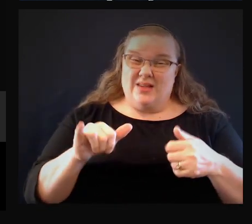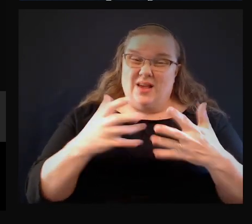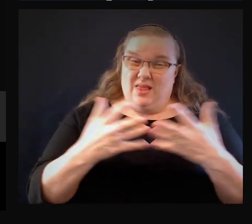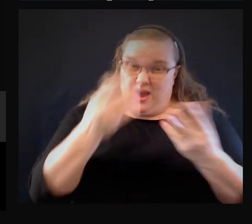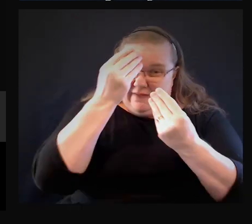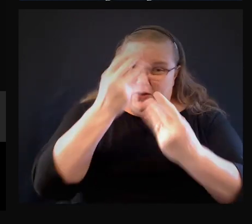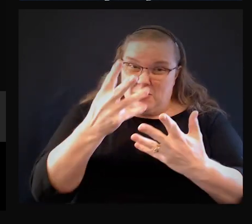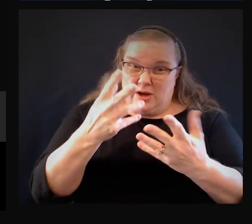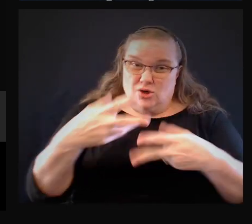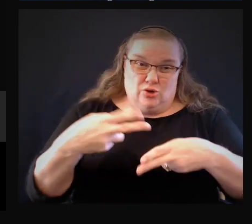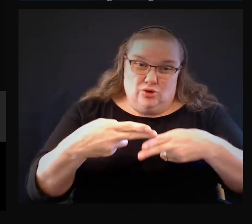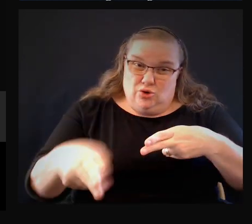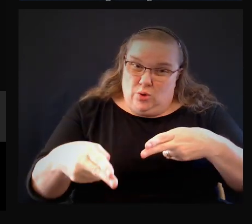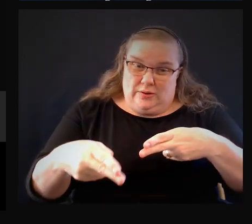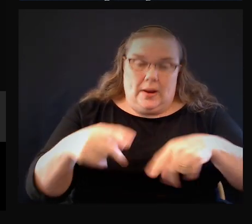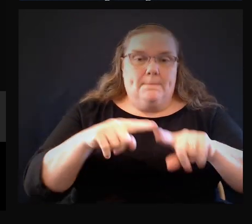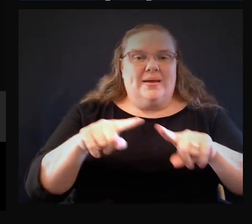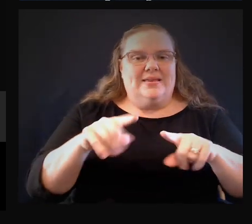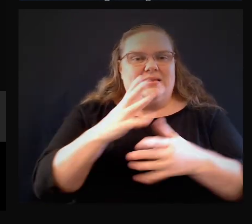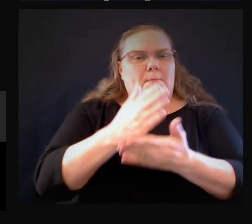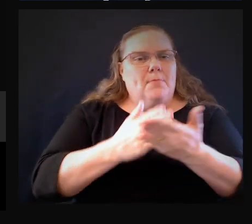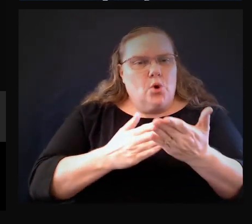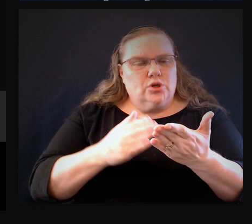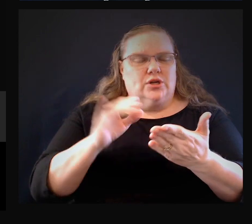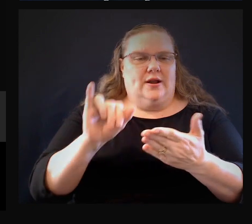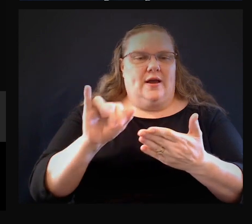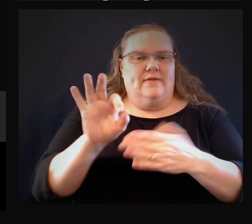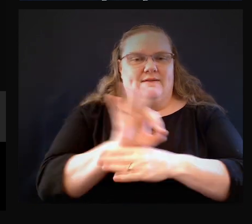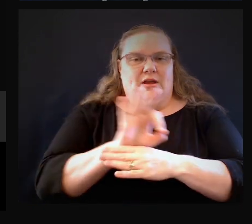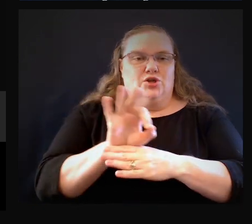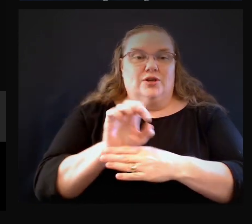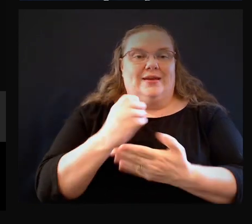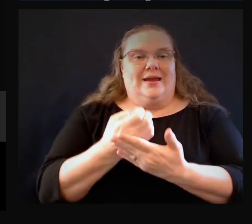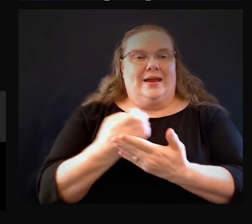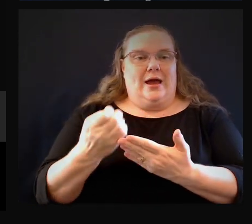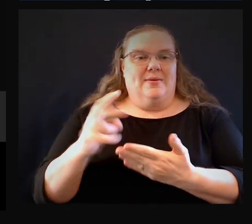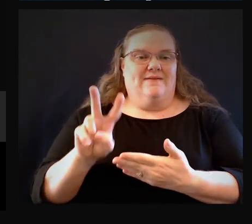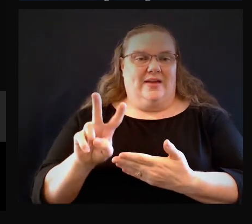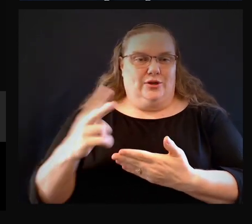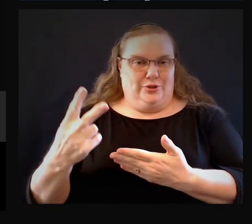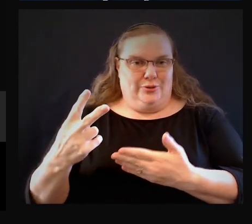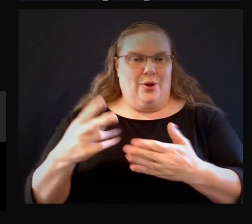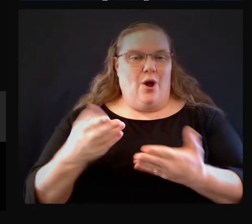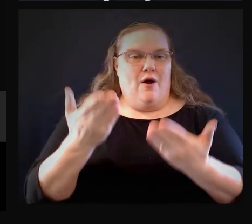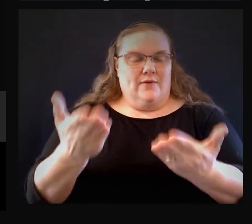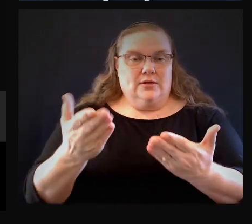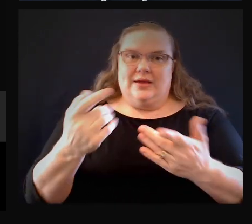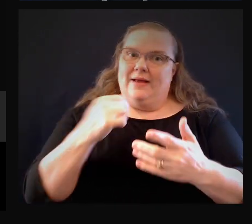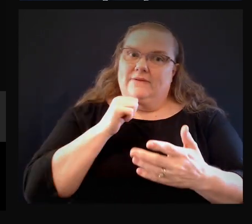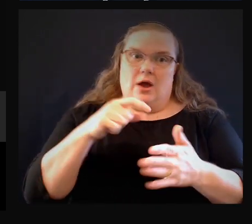But this is only a portion of the features Economy V2 offers, and I haven't even gone as in depth as possible